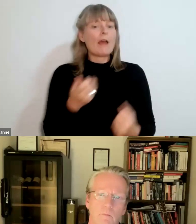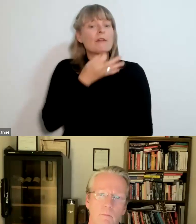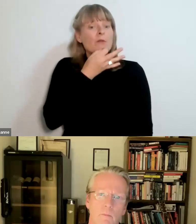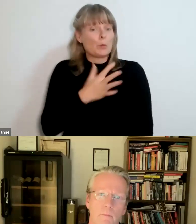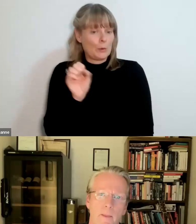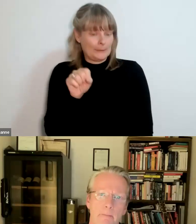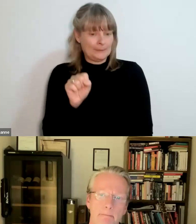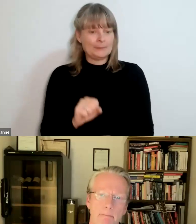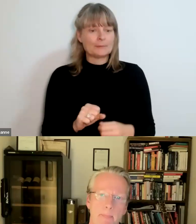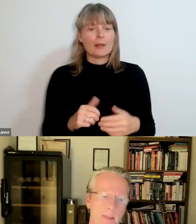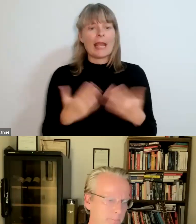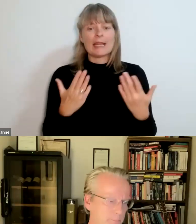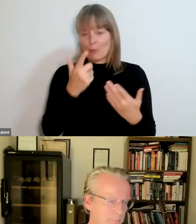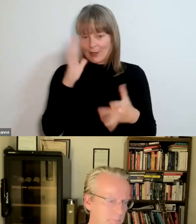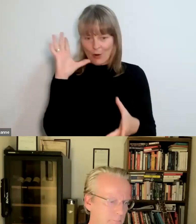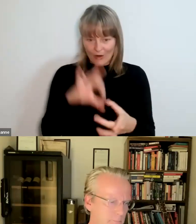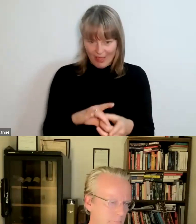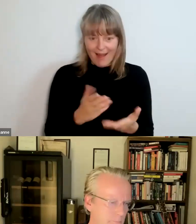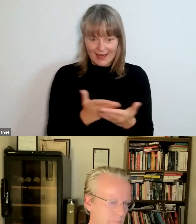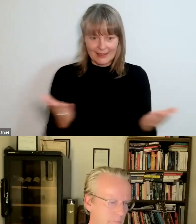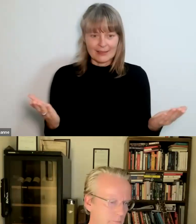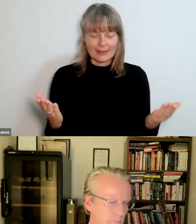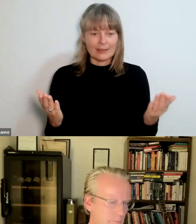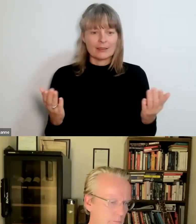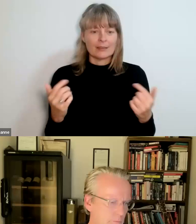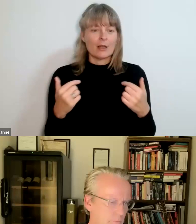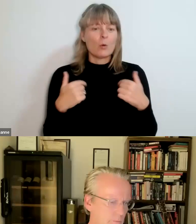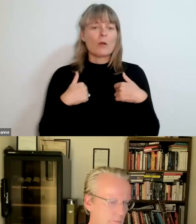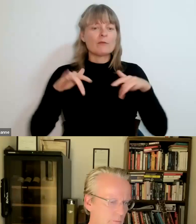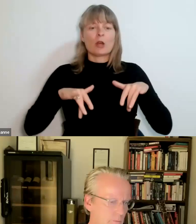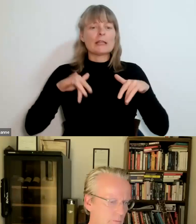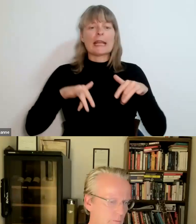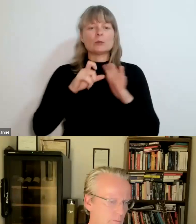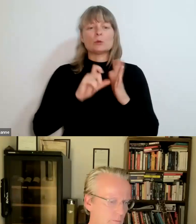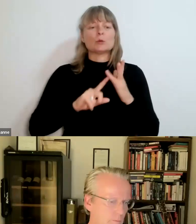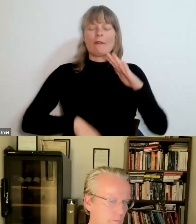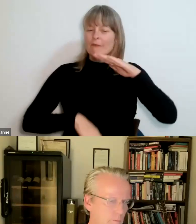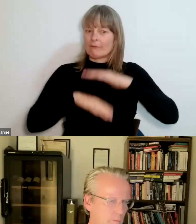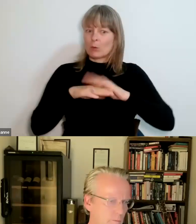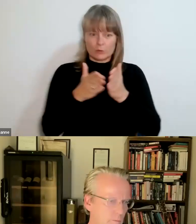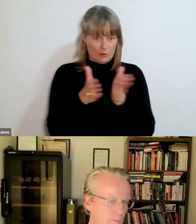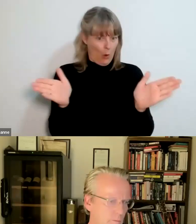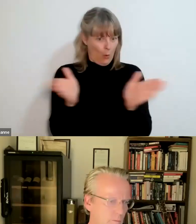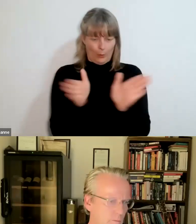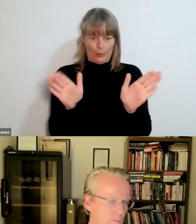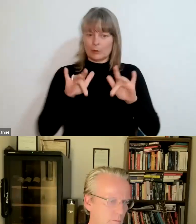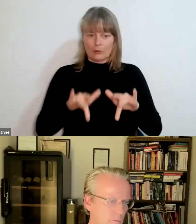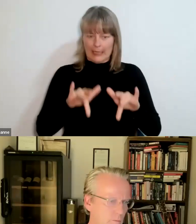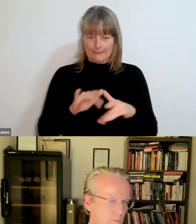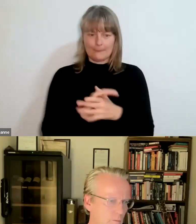examples here, of what it looks like and where the schools are doing this already. There is a few. For